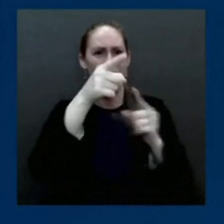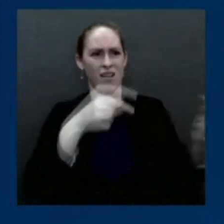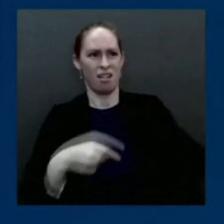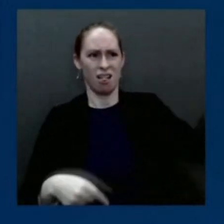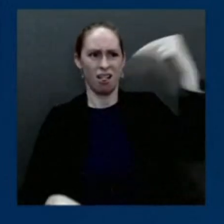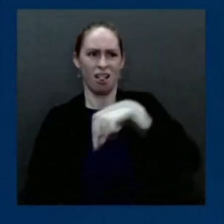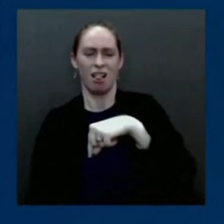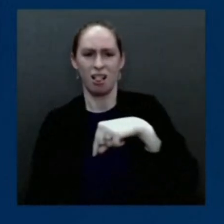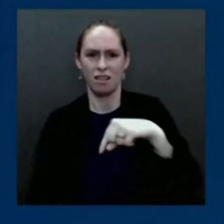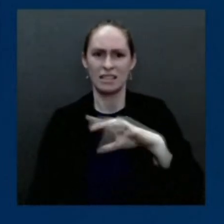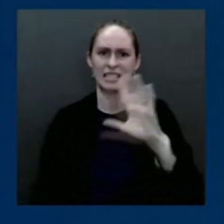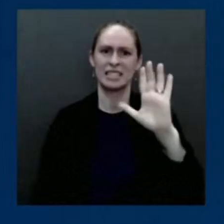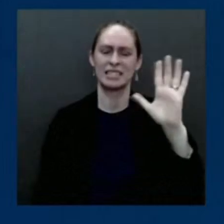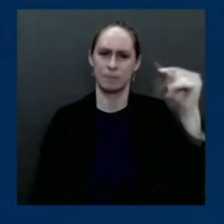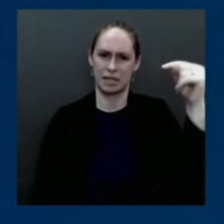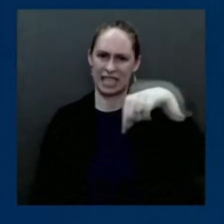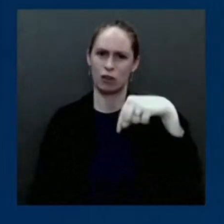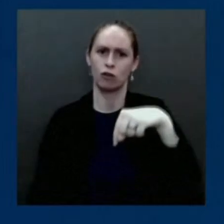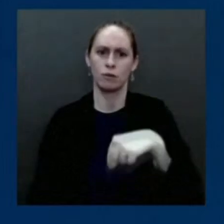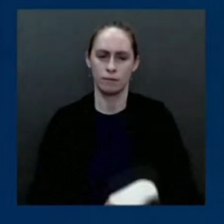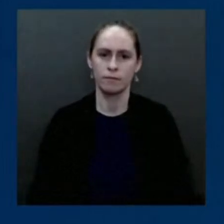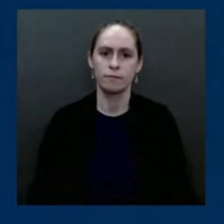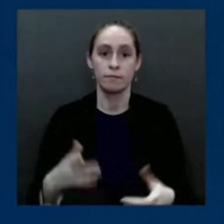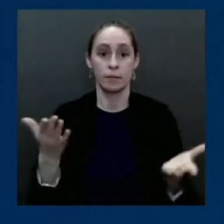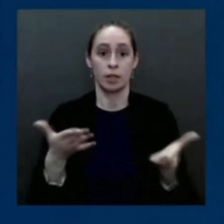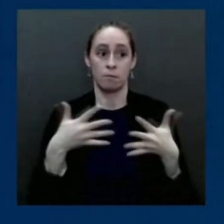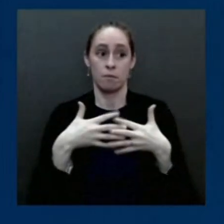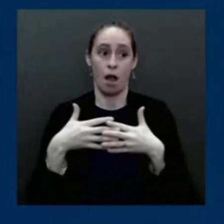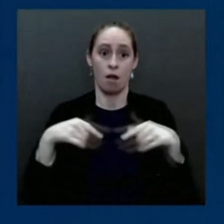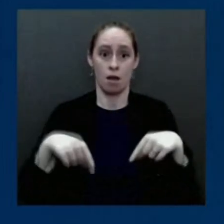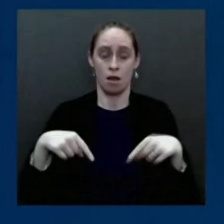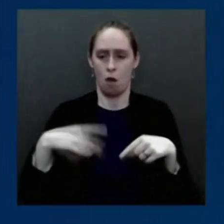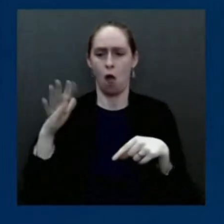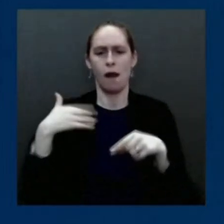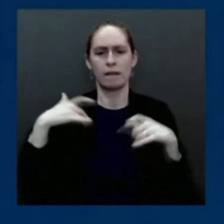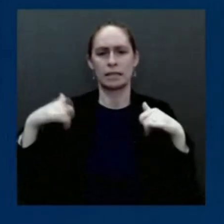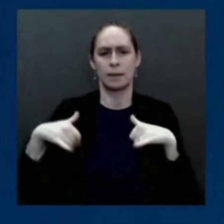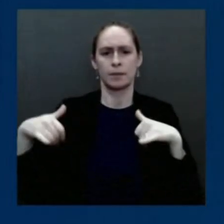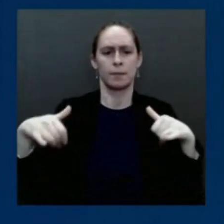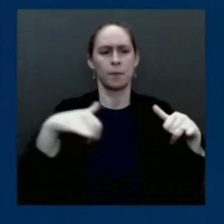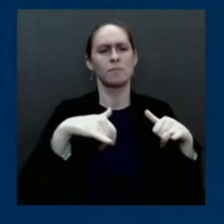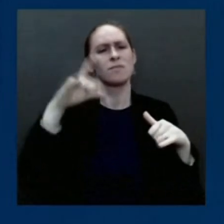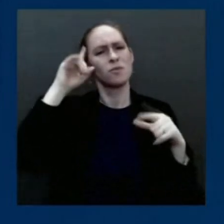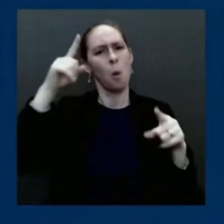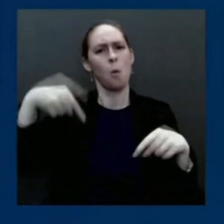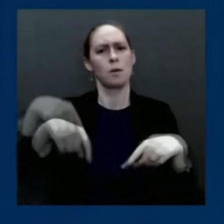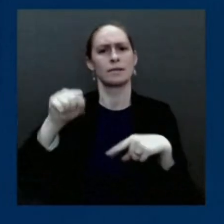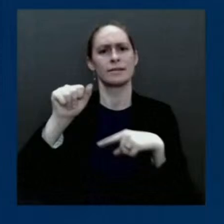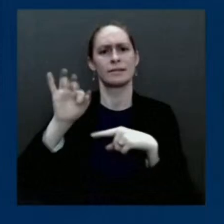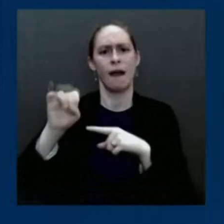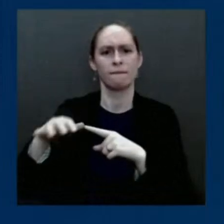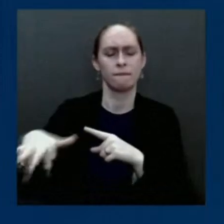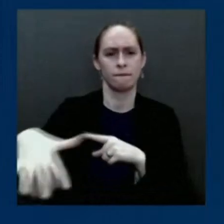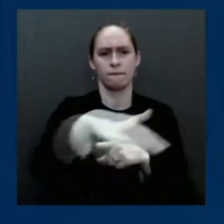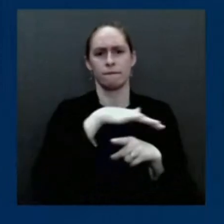VARIANTS OUT OF THE COUNTRY. WHEN YOU ARE DEALING WITH DOMESTIC FLIGHTS YOU WANT TO